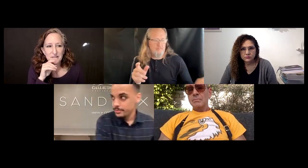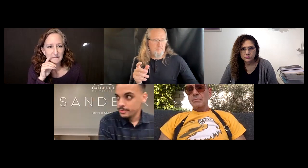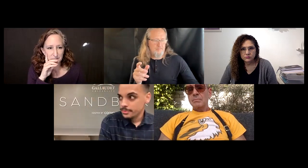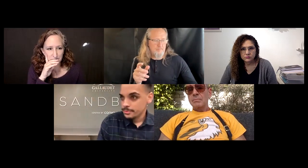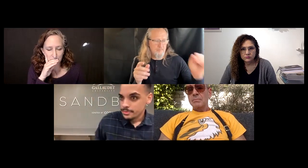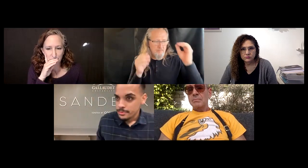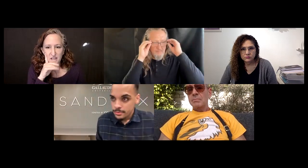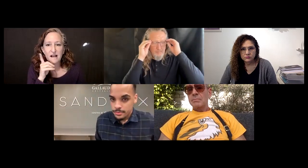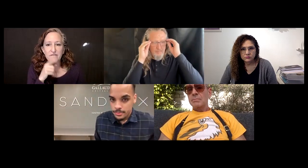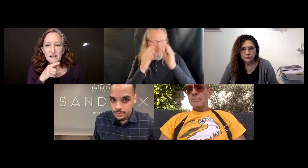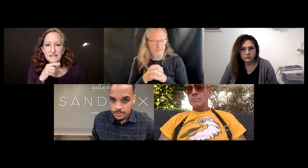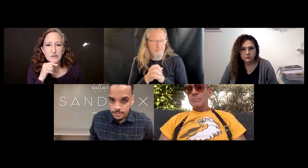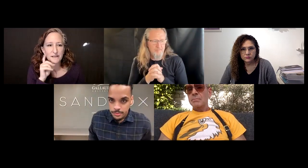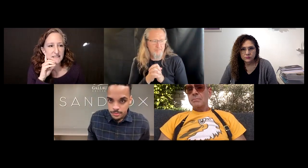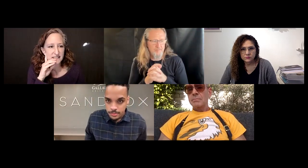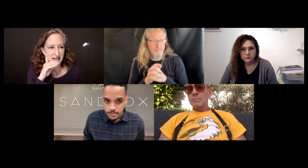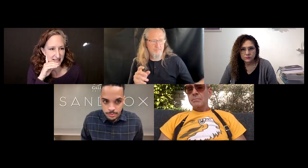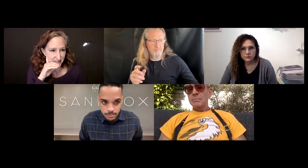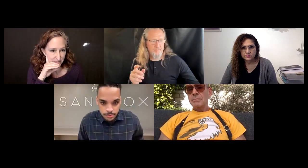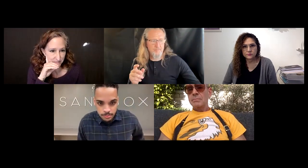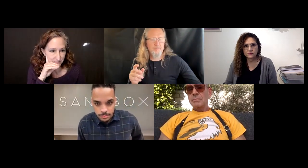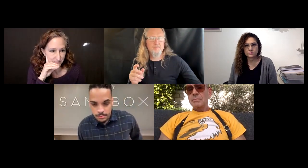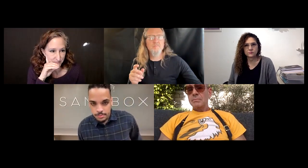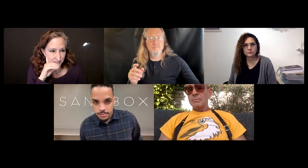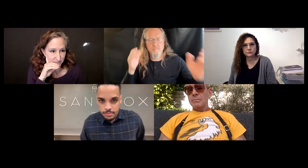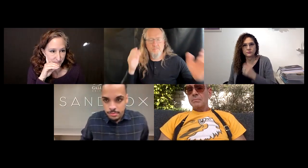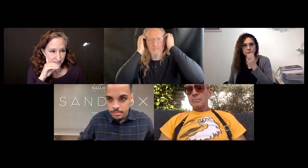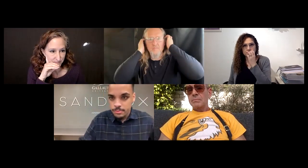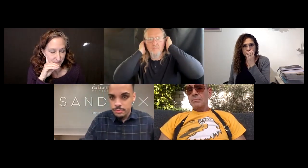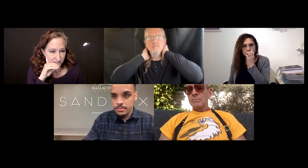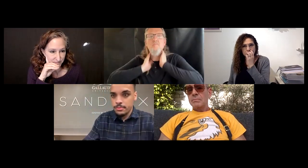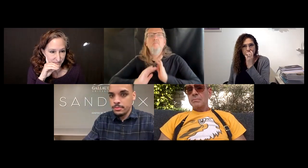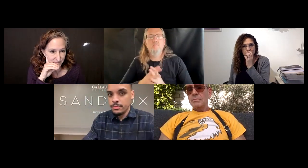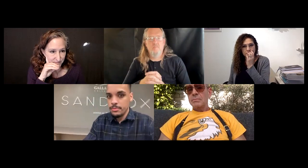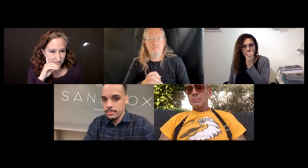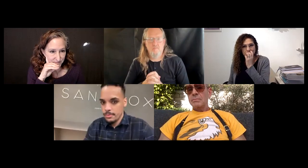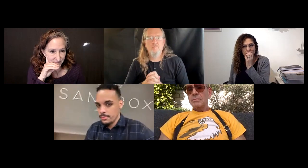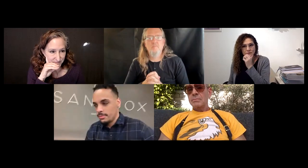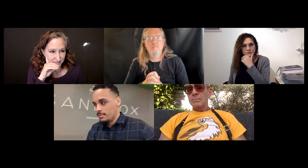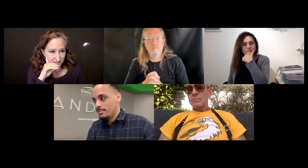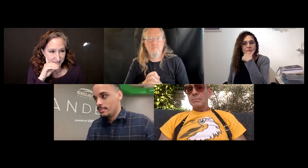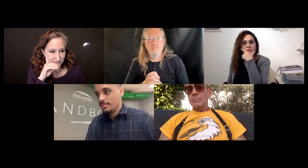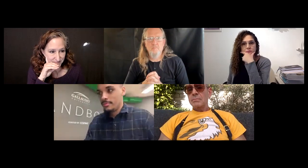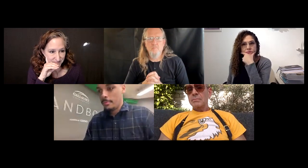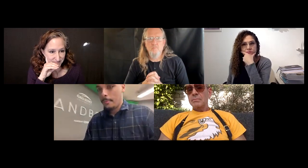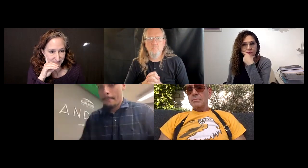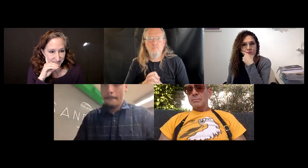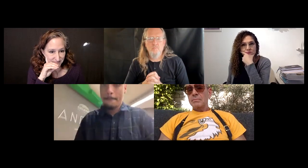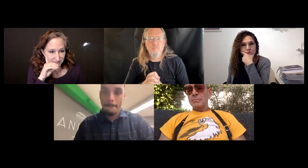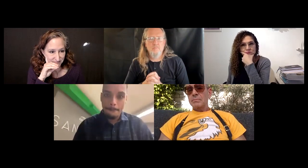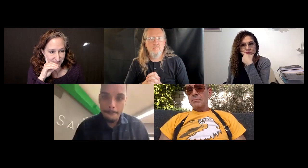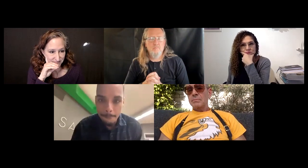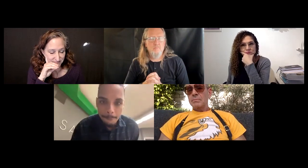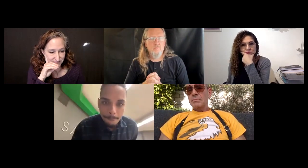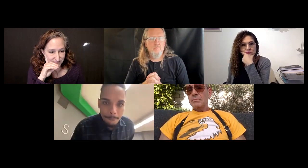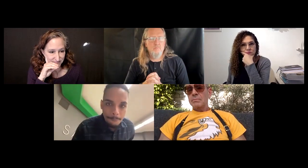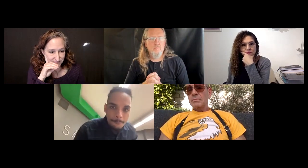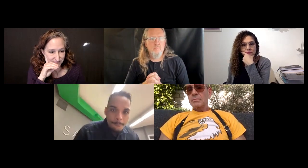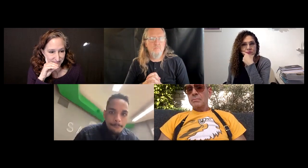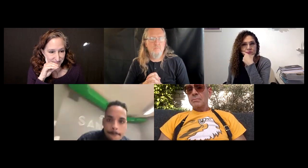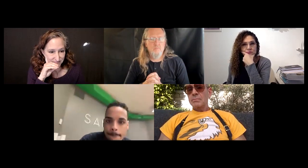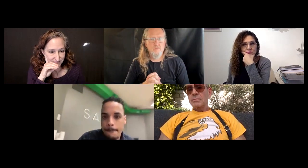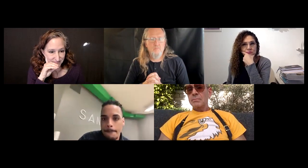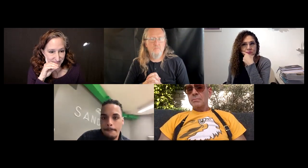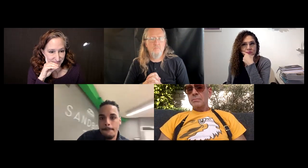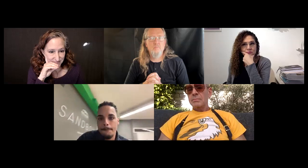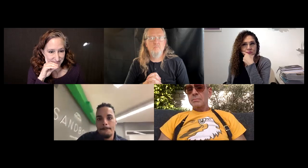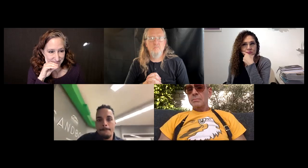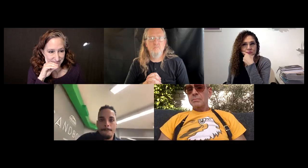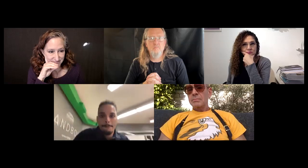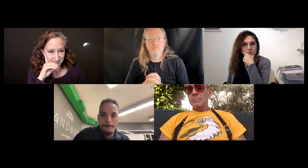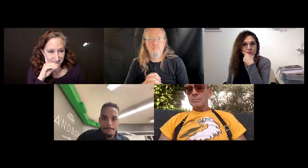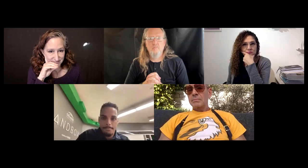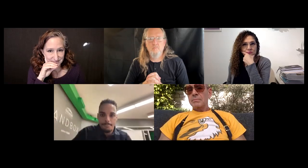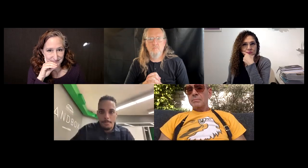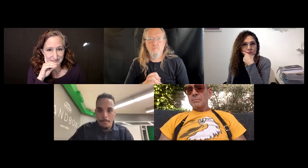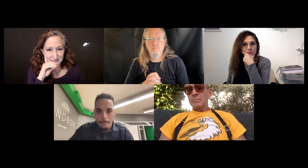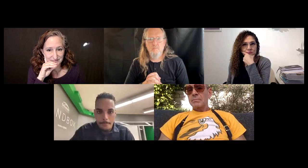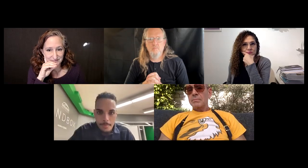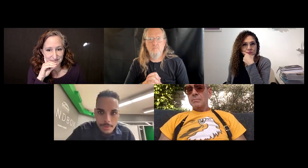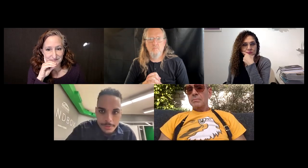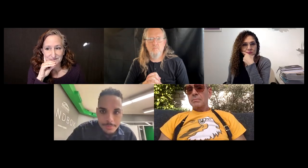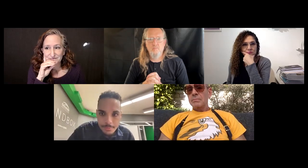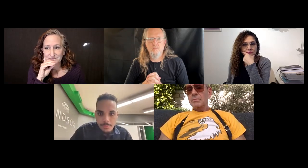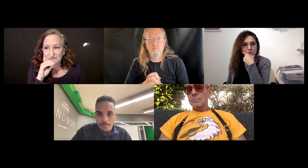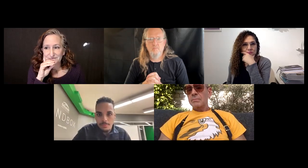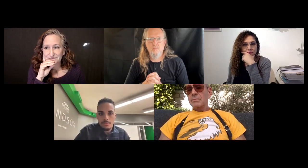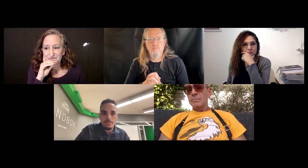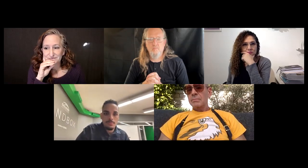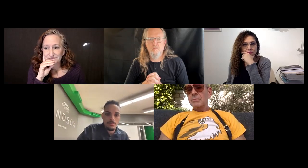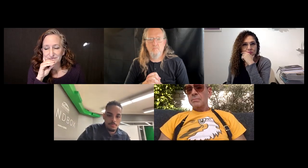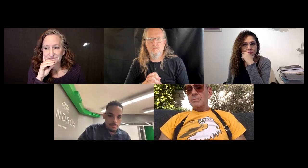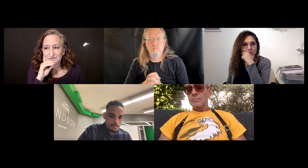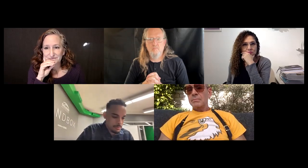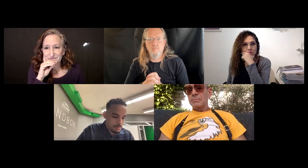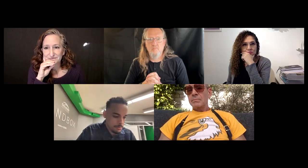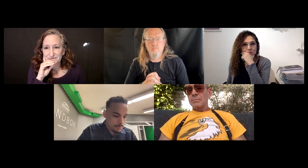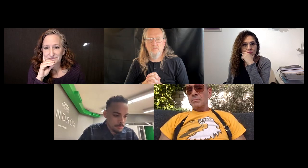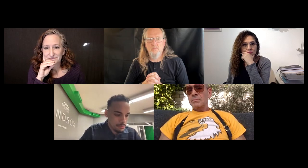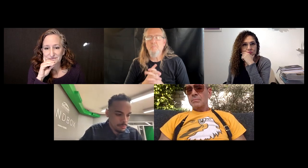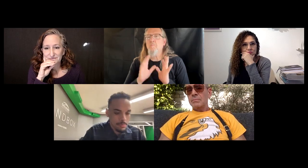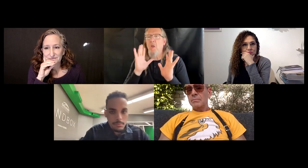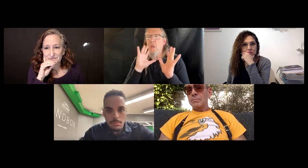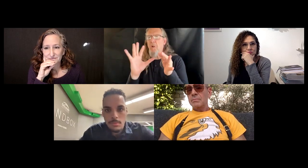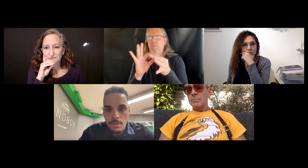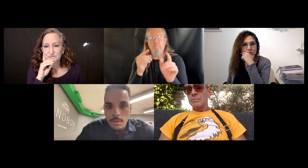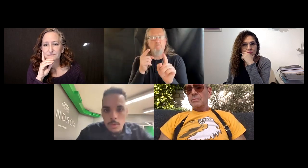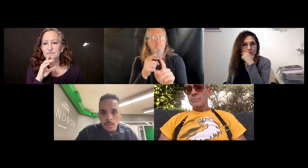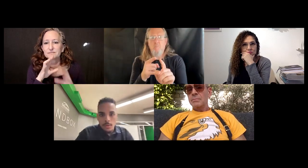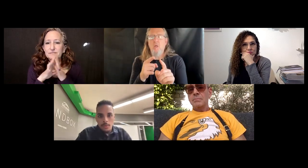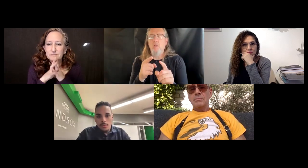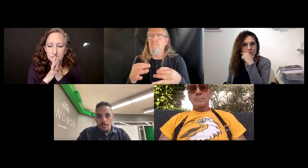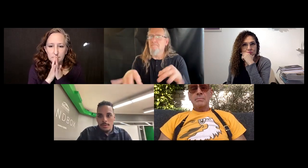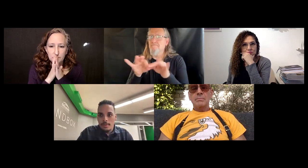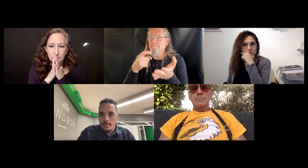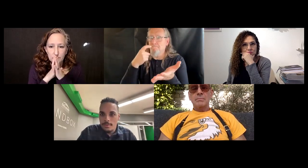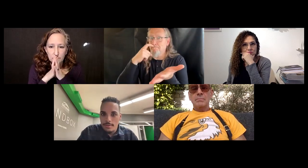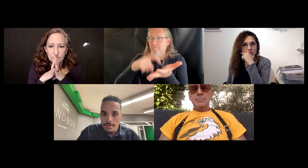I'll let you read the slide